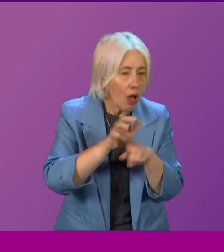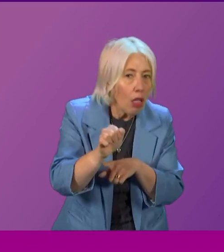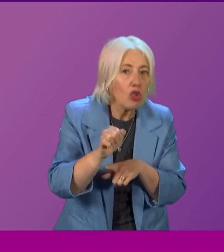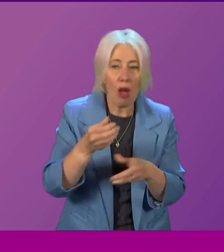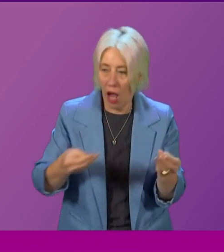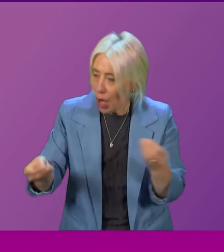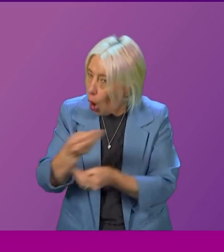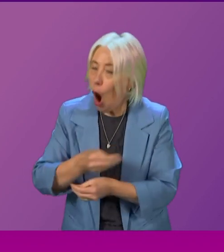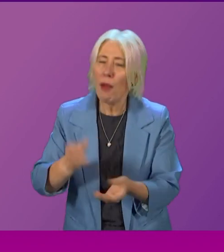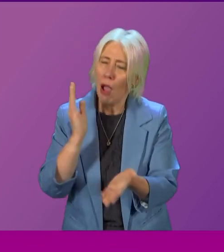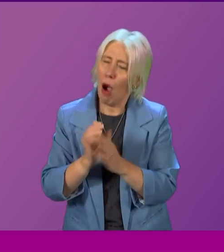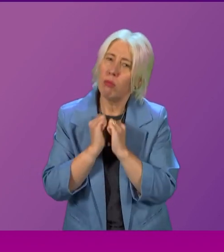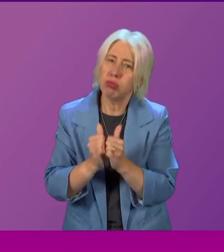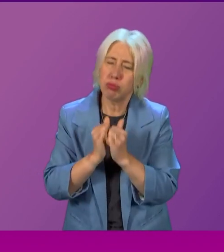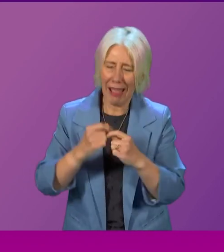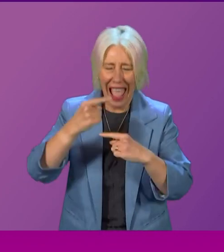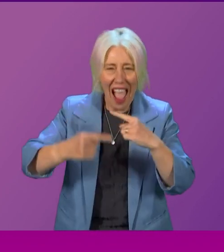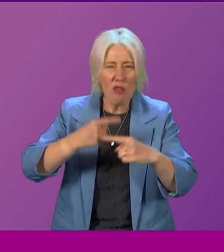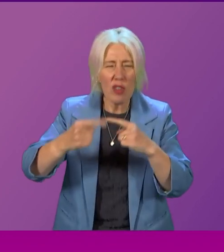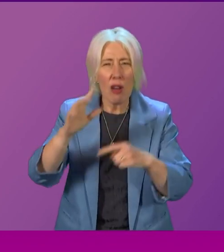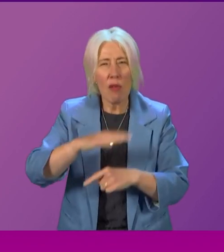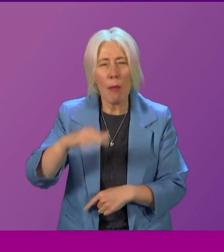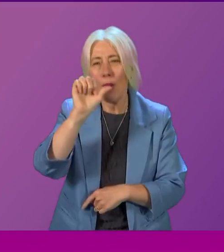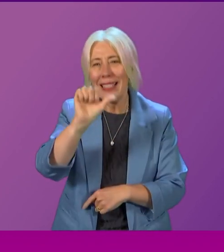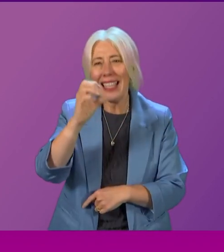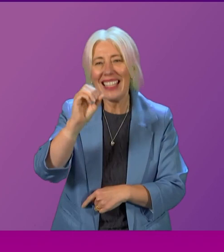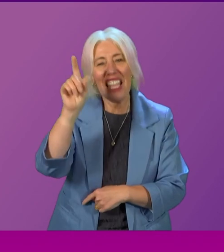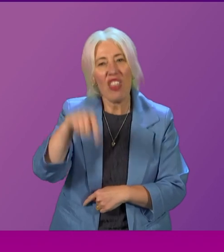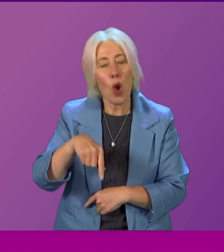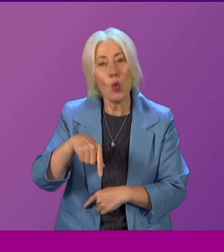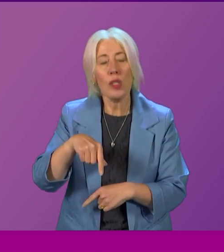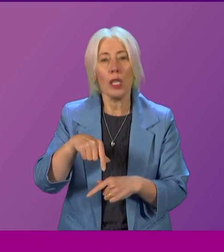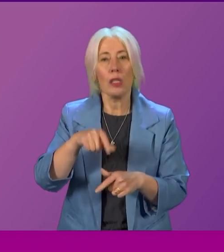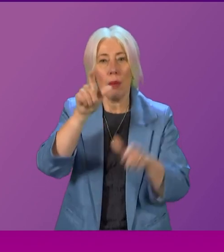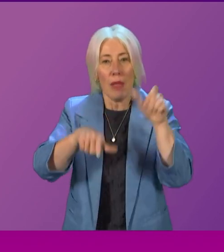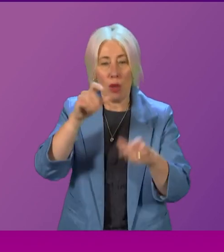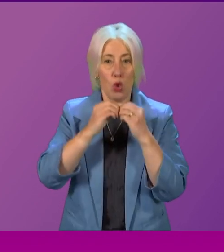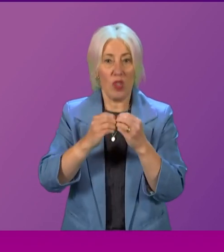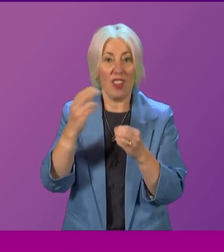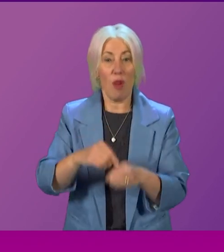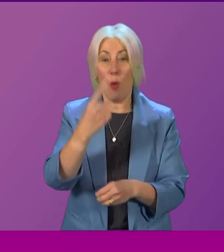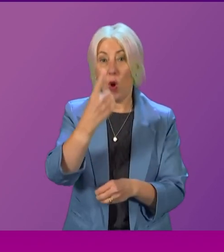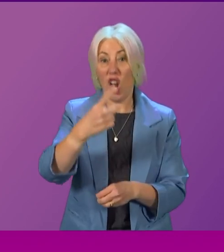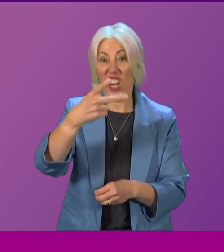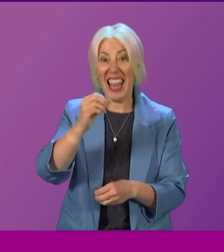I think that, every year, more than 60,000 students from around 180 countries study in Scotland.